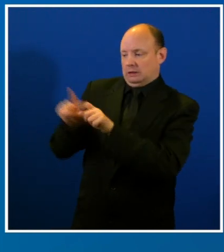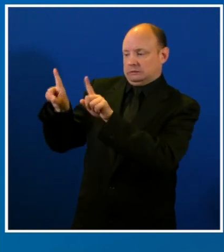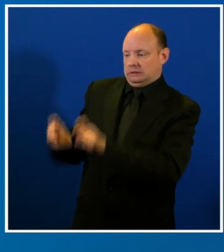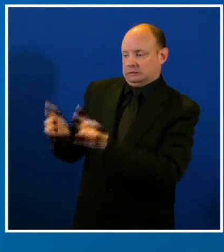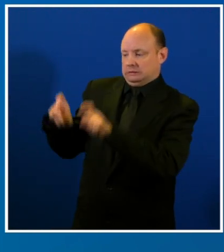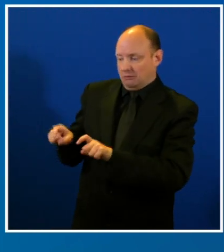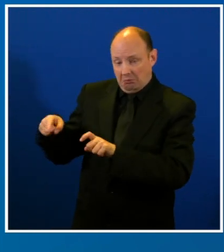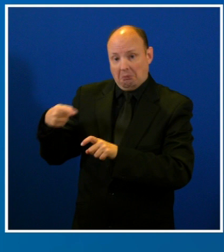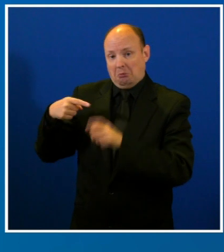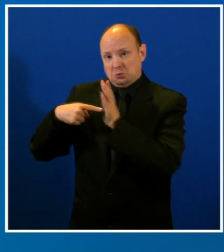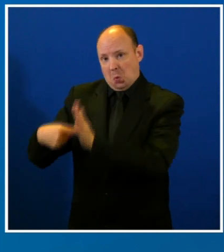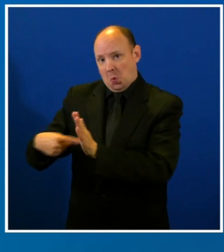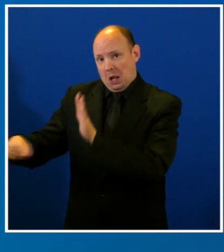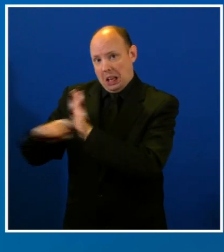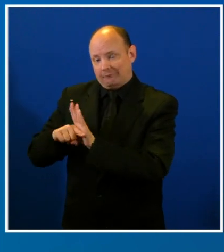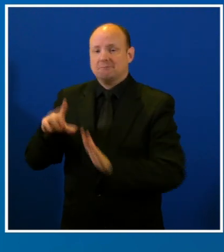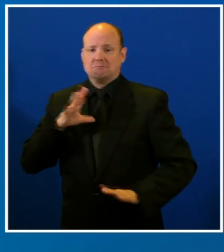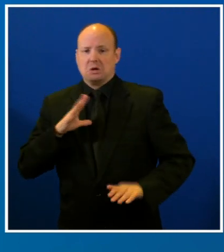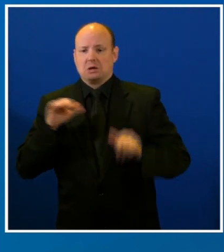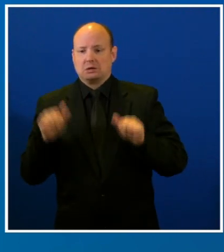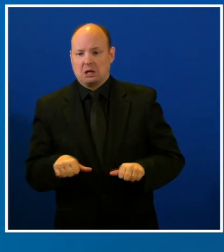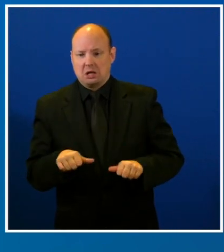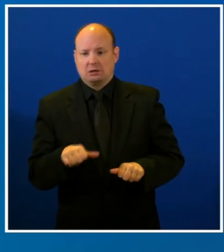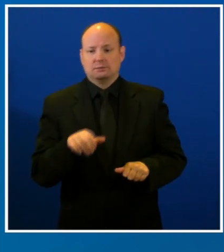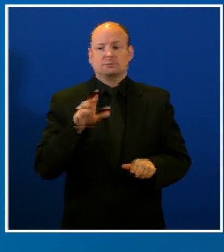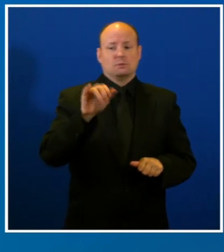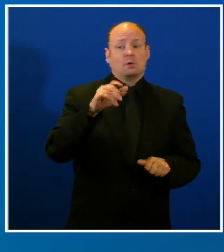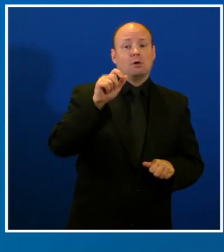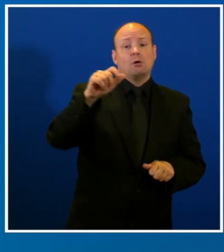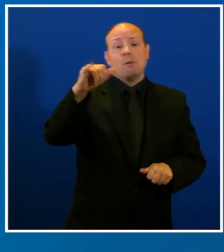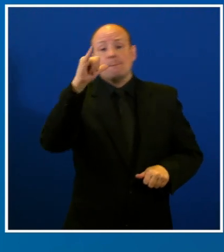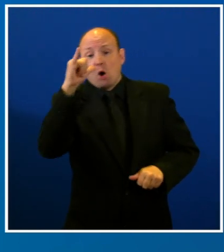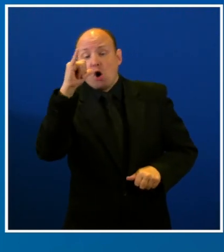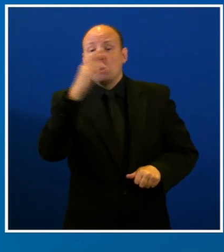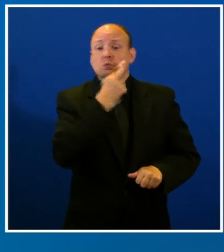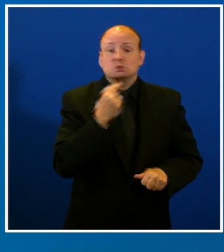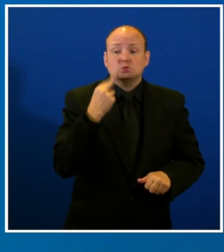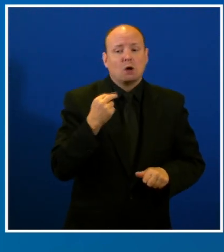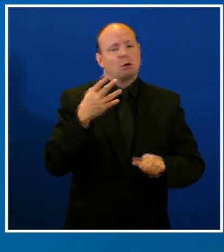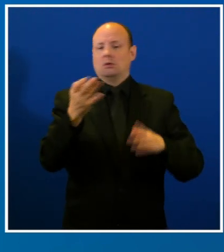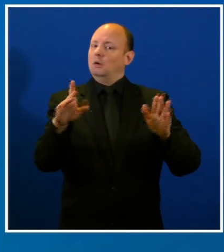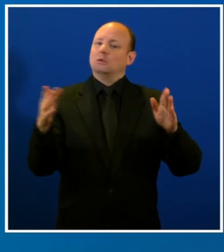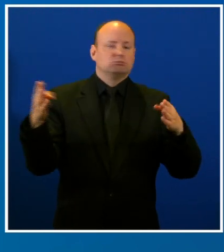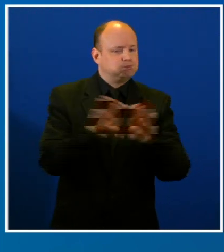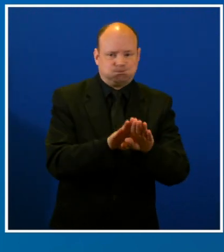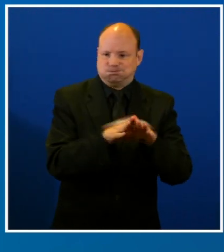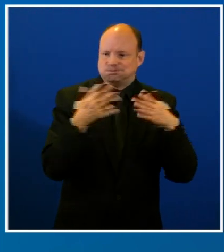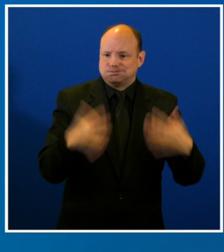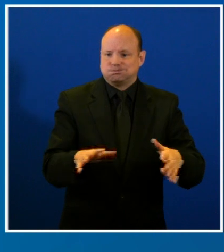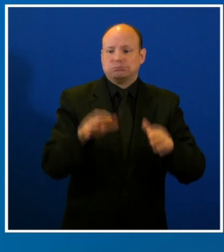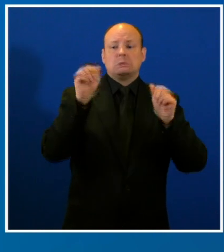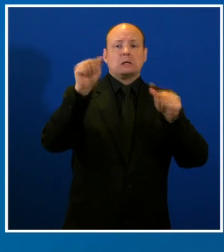Restaurants and bars are closed for indoor service, but can take out, have offer, take out and